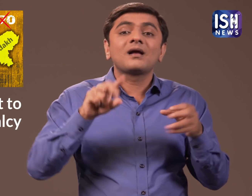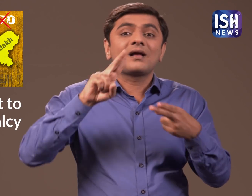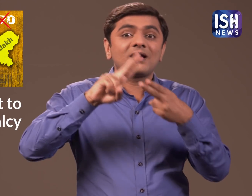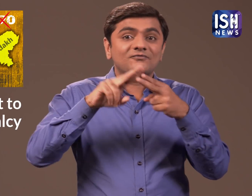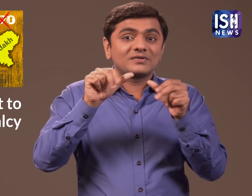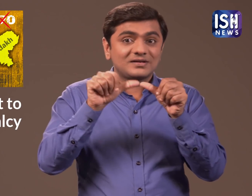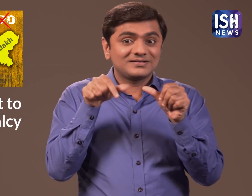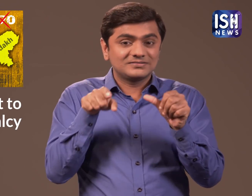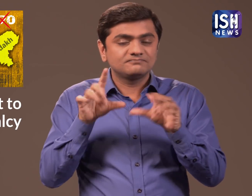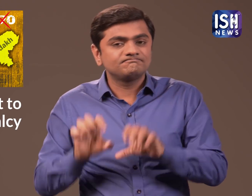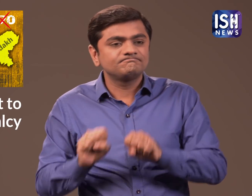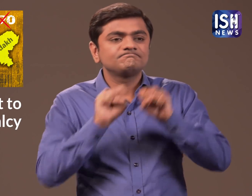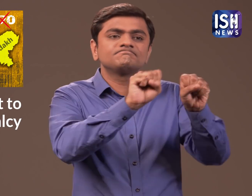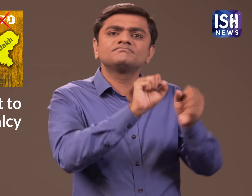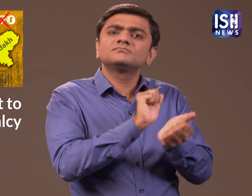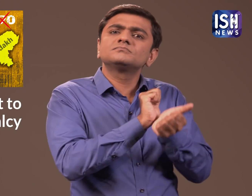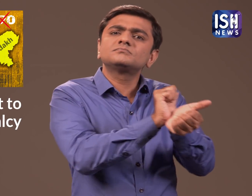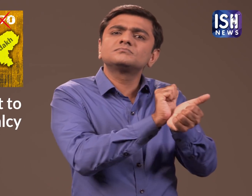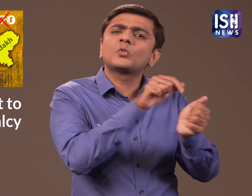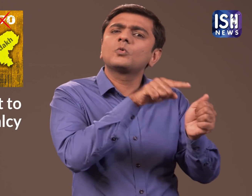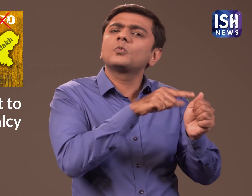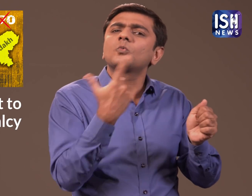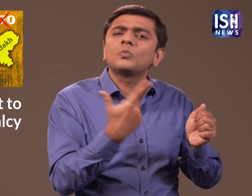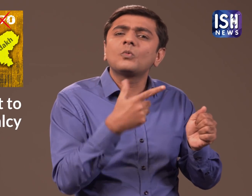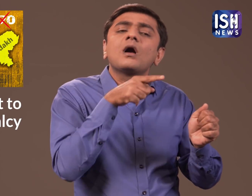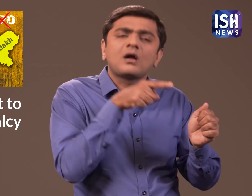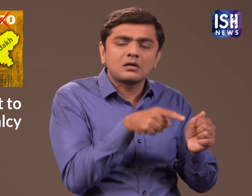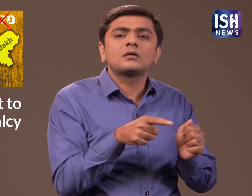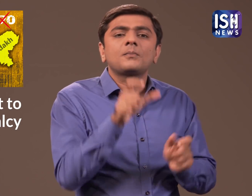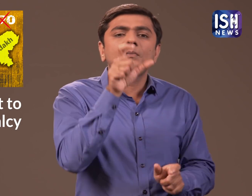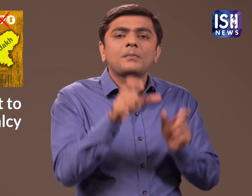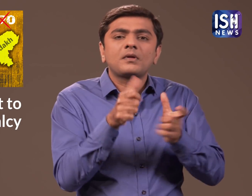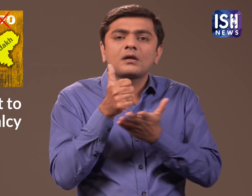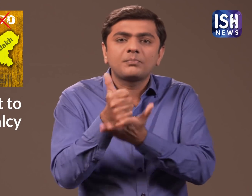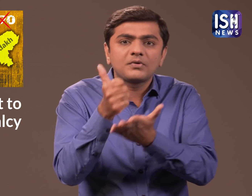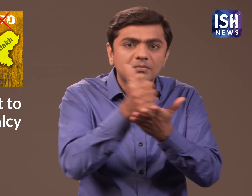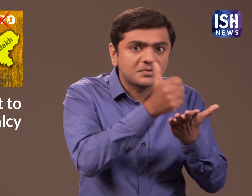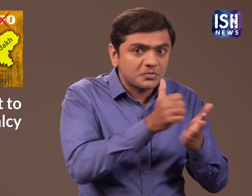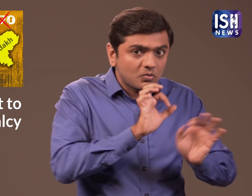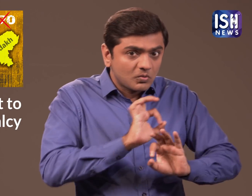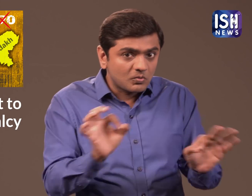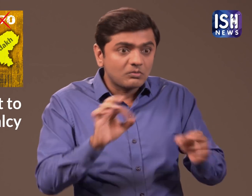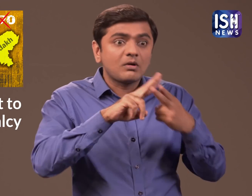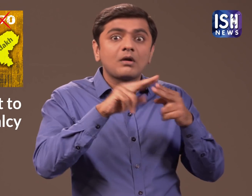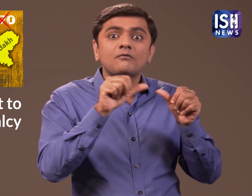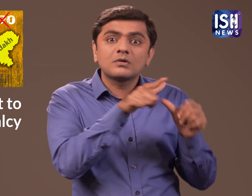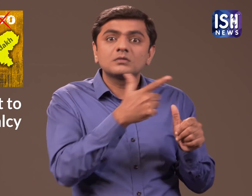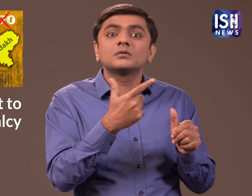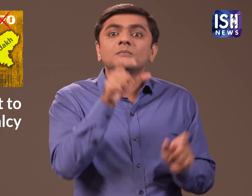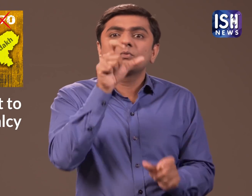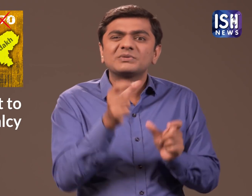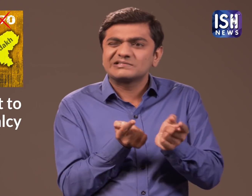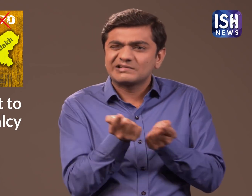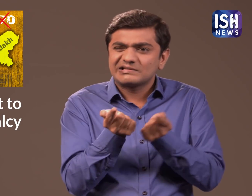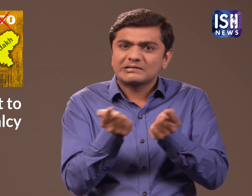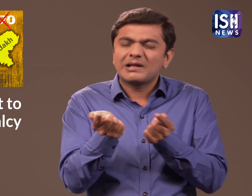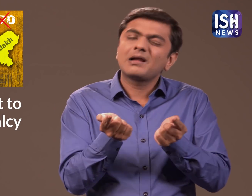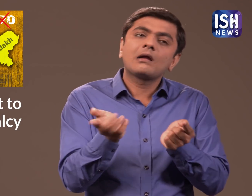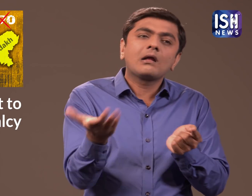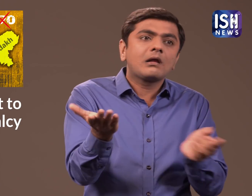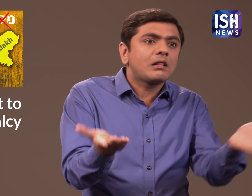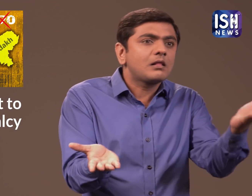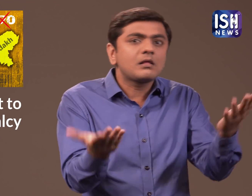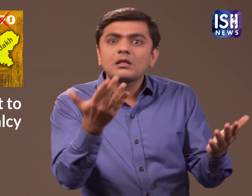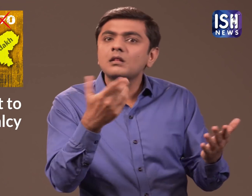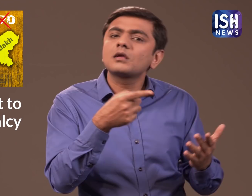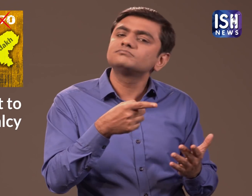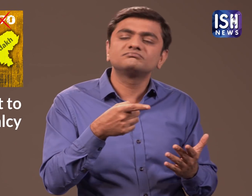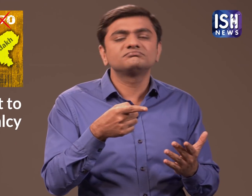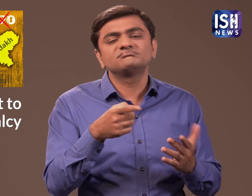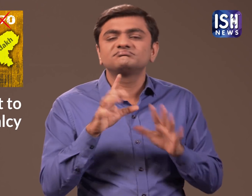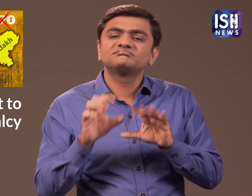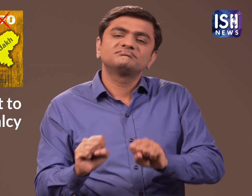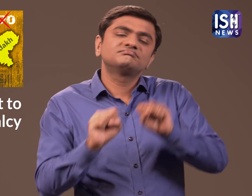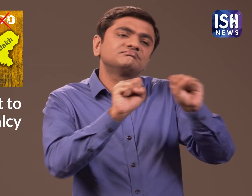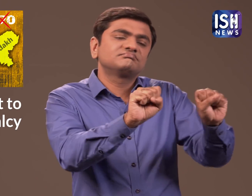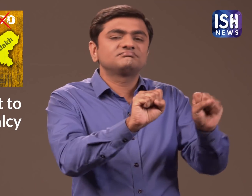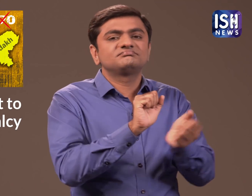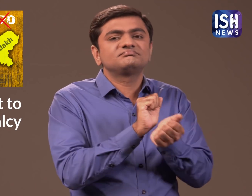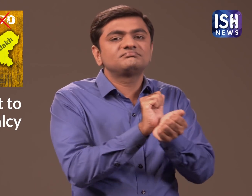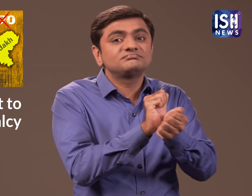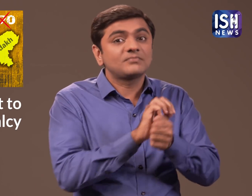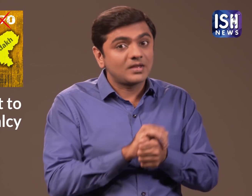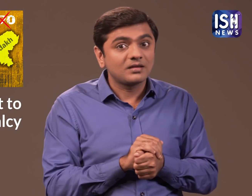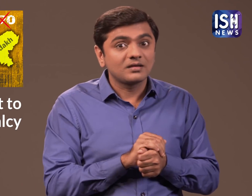Farooq Abdullah was arrested for not helping and instigating the public.